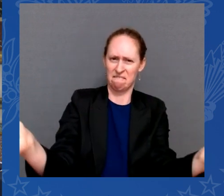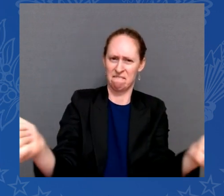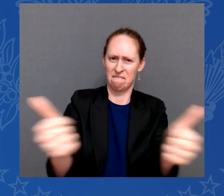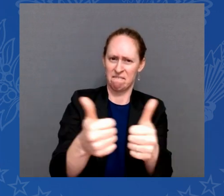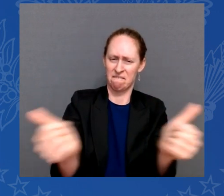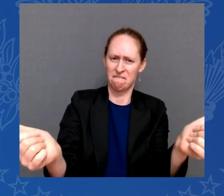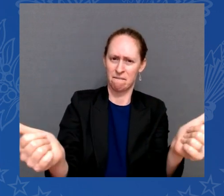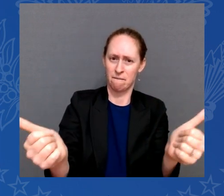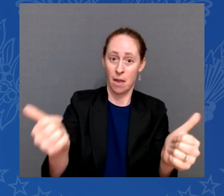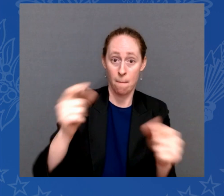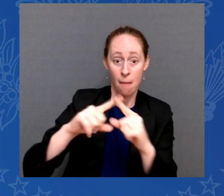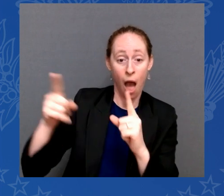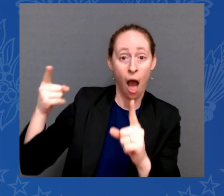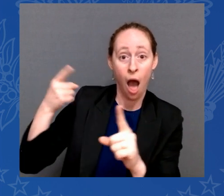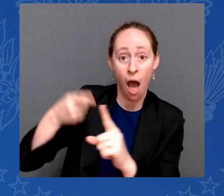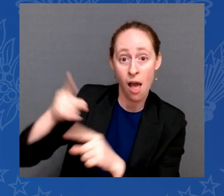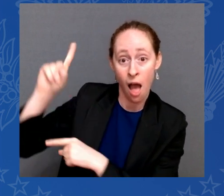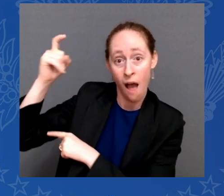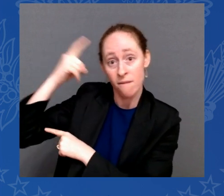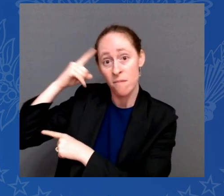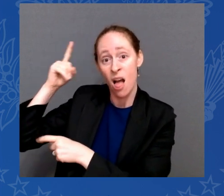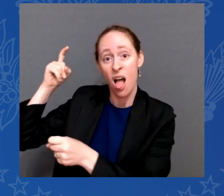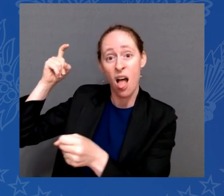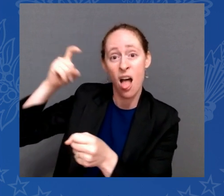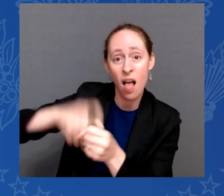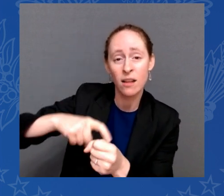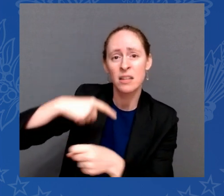And it is with that spirit that the President has convened